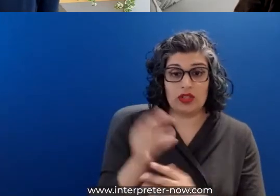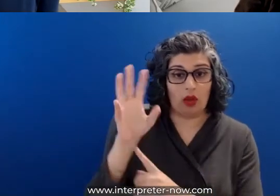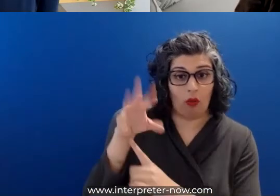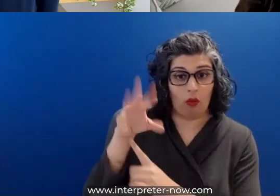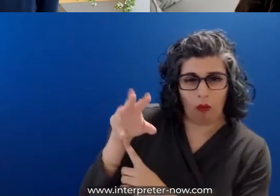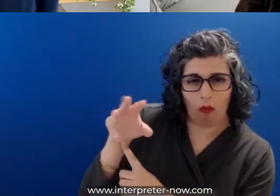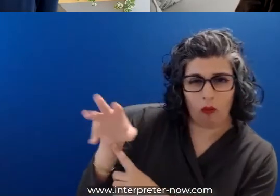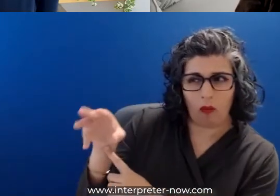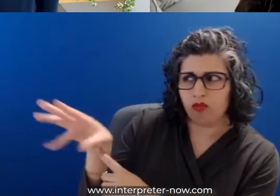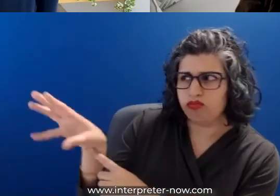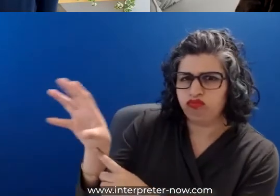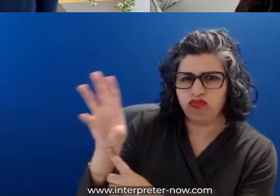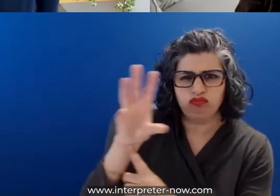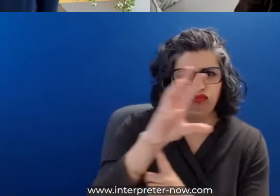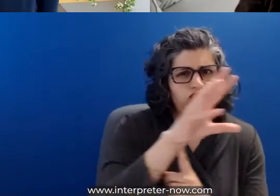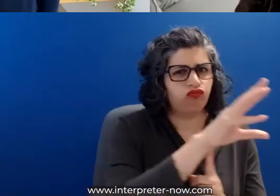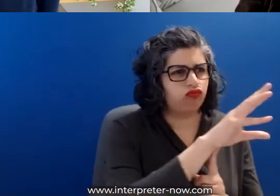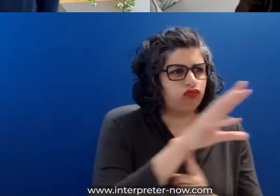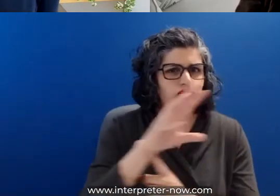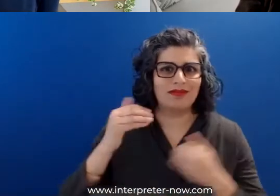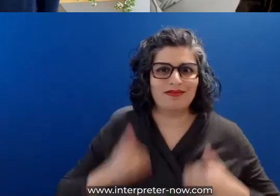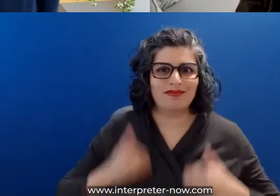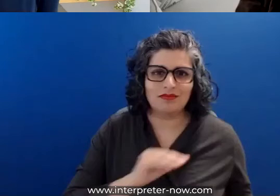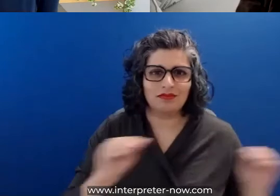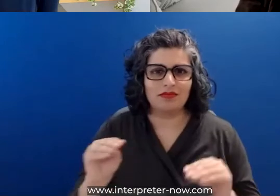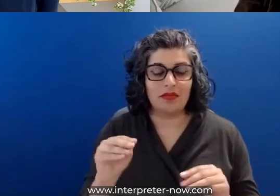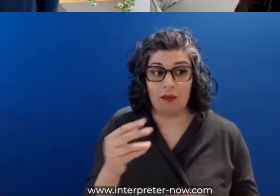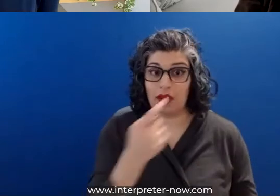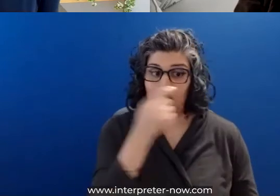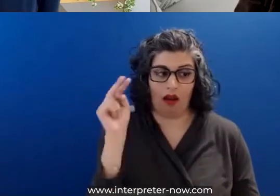surroundings and your bodily movements. It might monitor your eye gaze. It might monitor